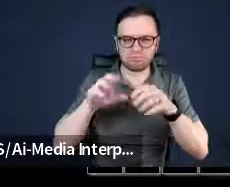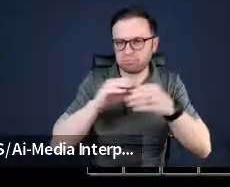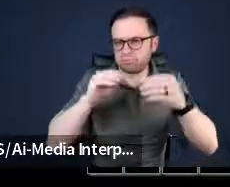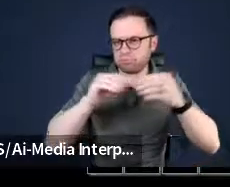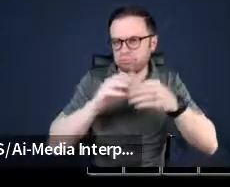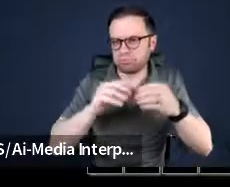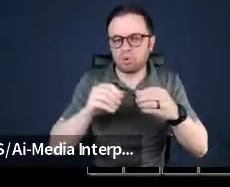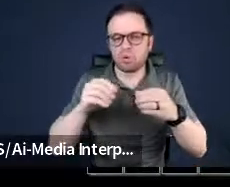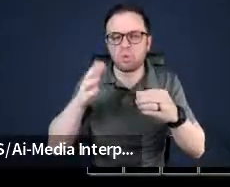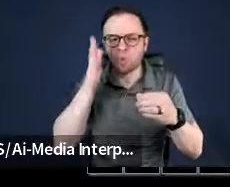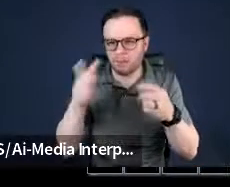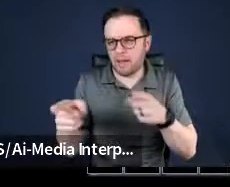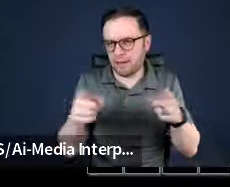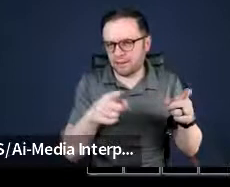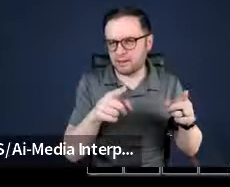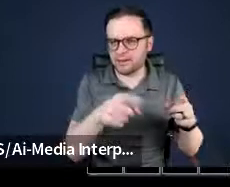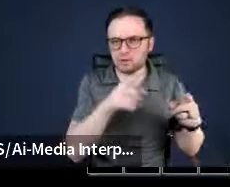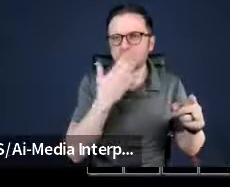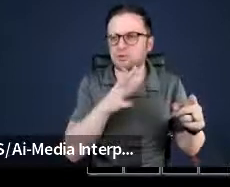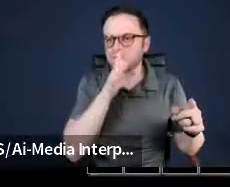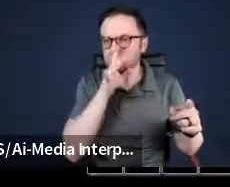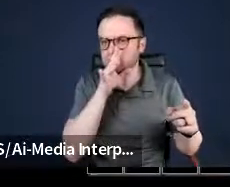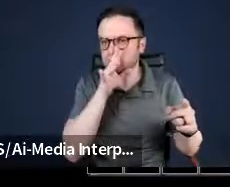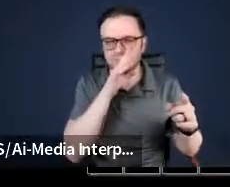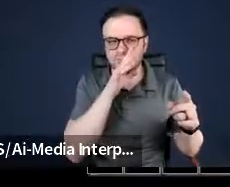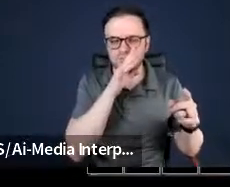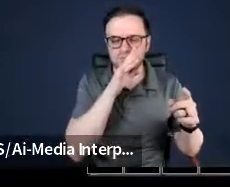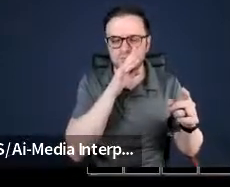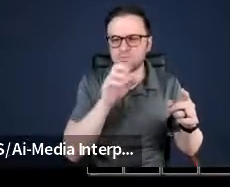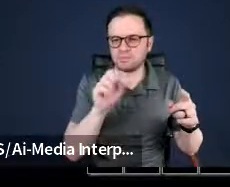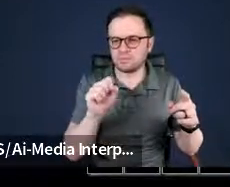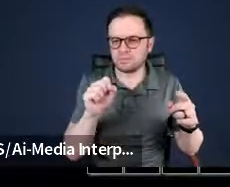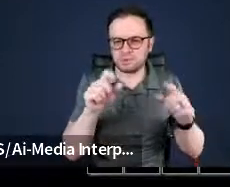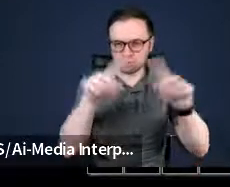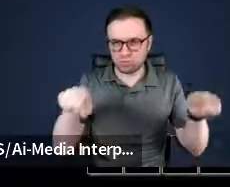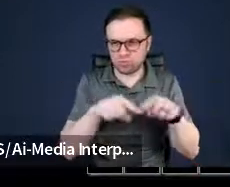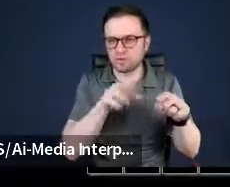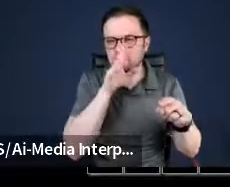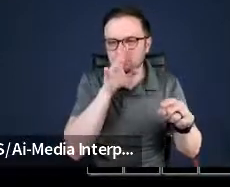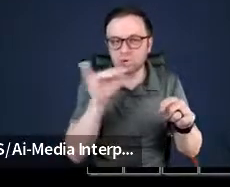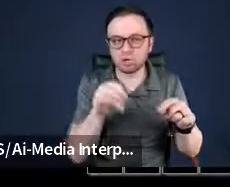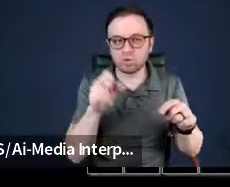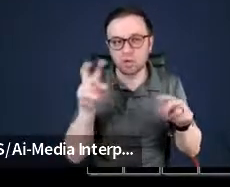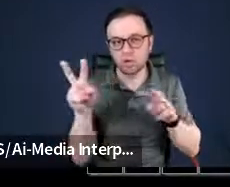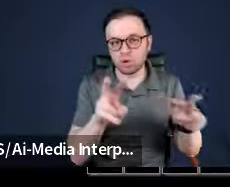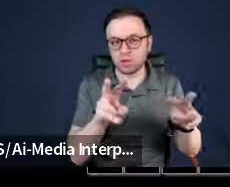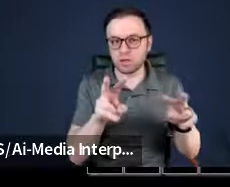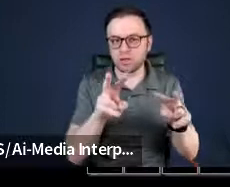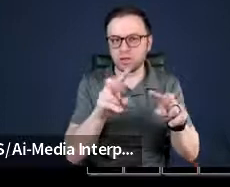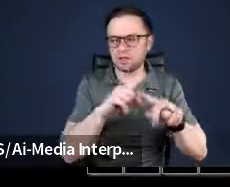there would be nothing there. As we look through the site we can see that ANDI is outputting what would happen